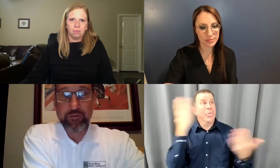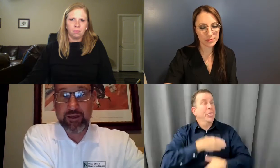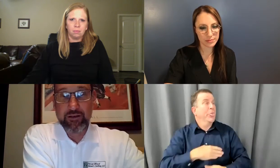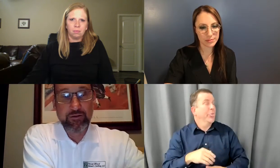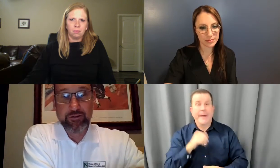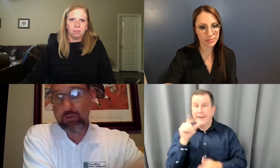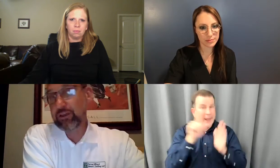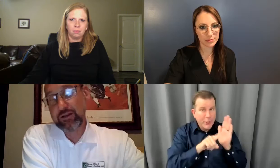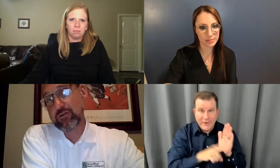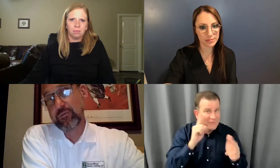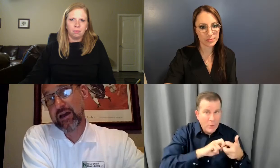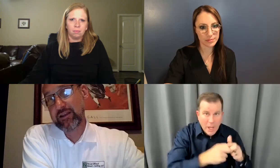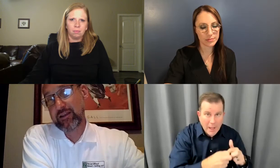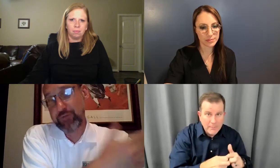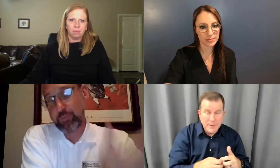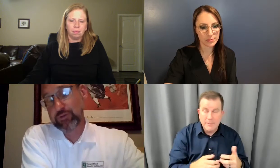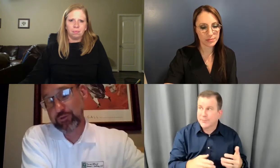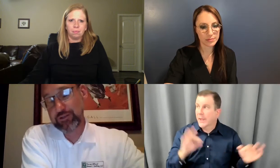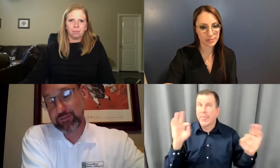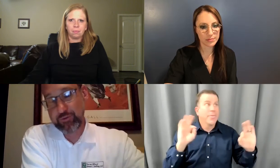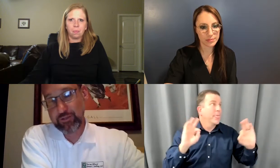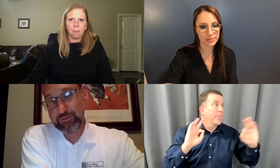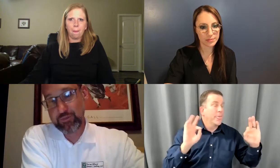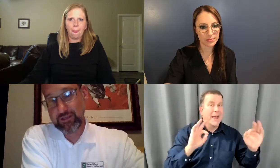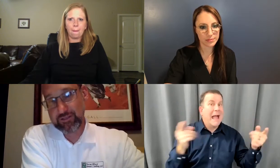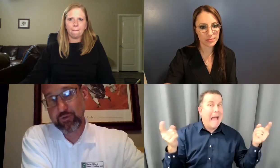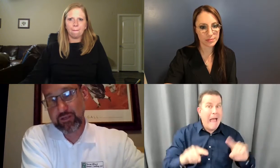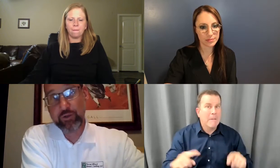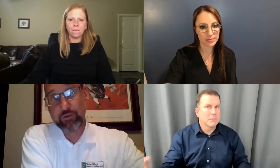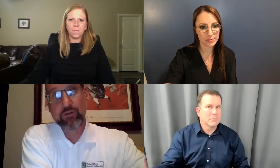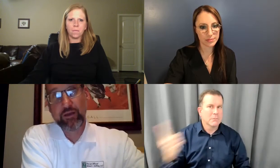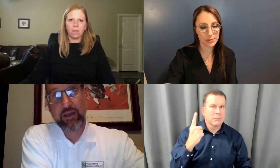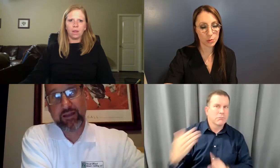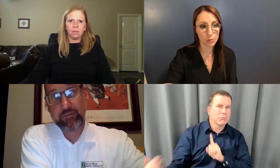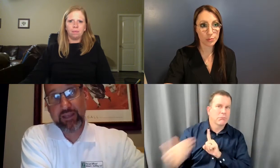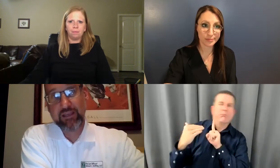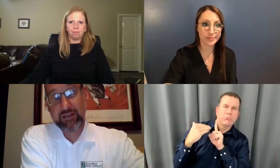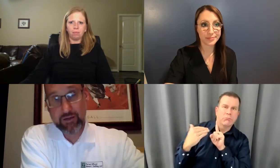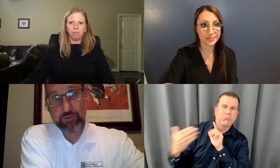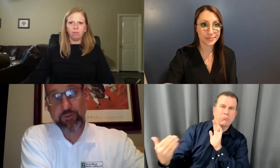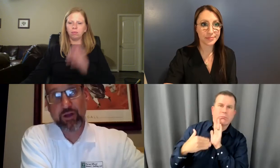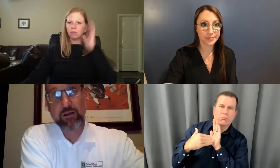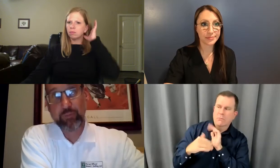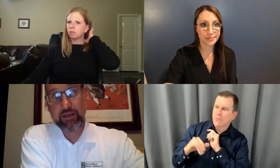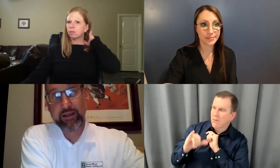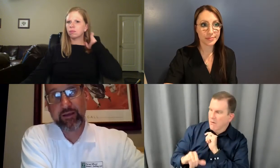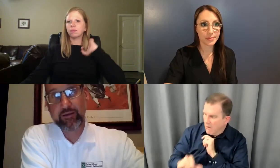then they're only gonna know about it, if the person with a disability is being a squeaky wheel and making it known that they're not compliant.